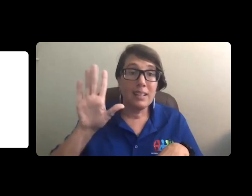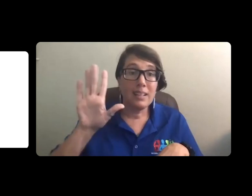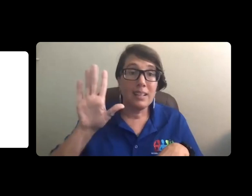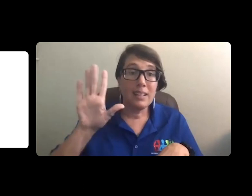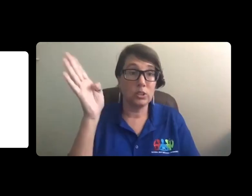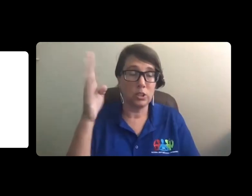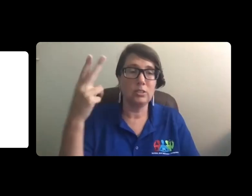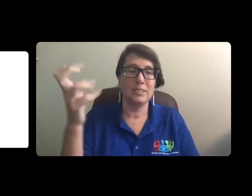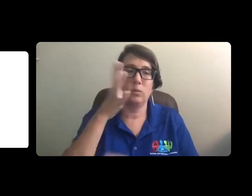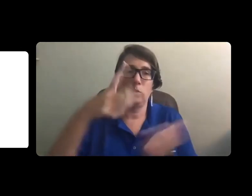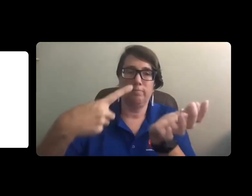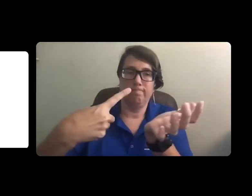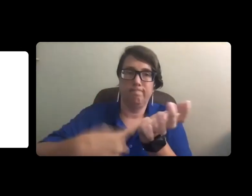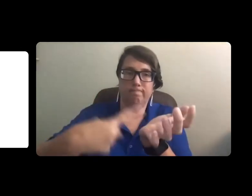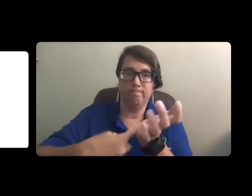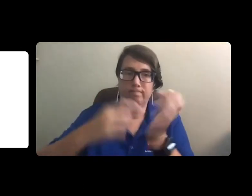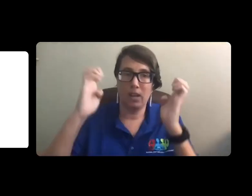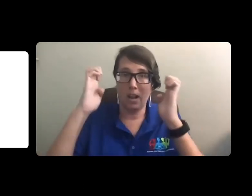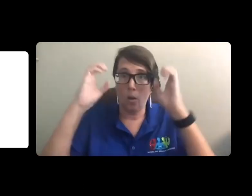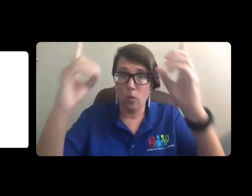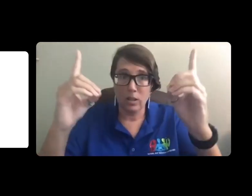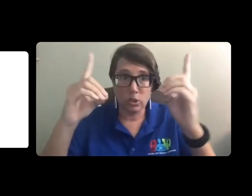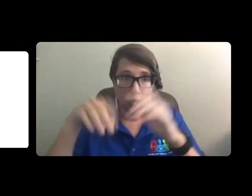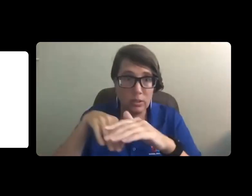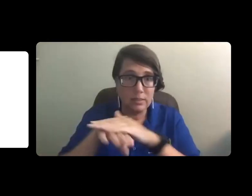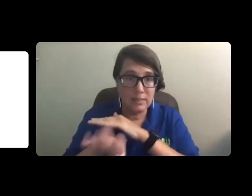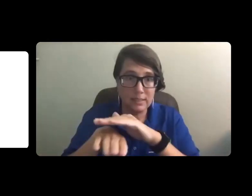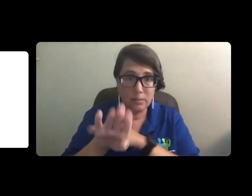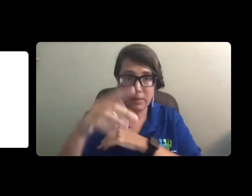people with sensory disabilities.